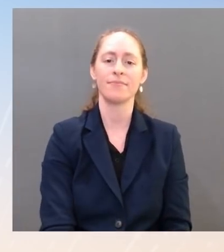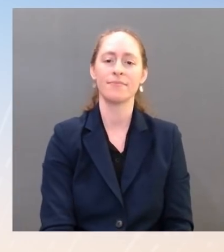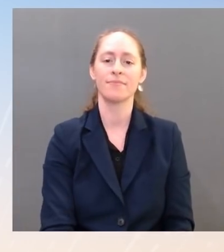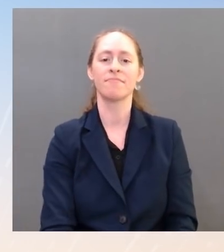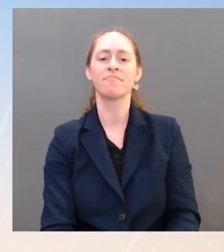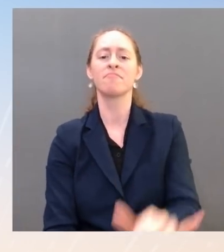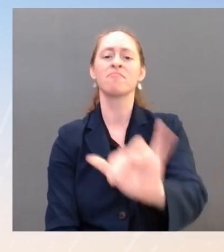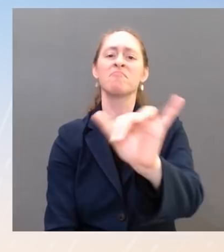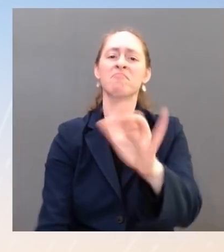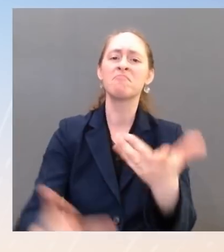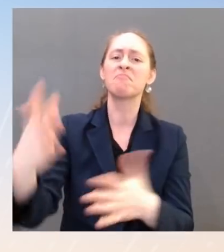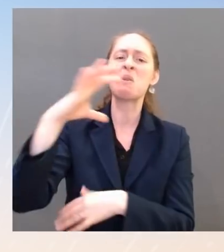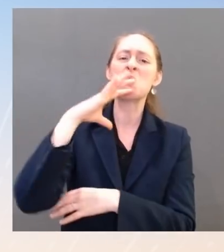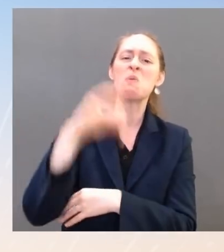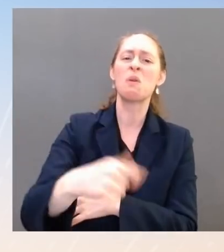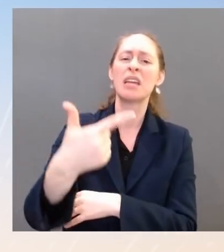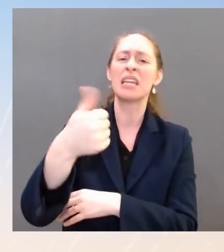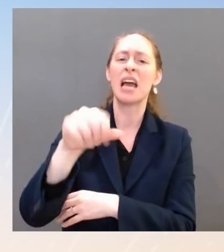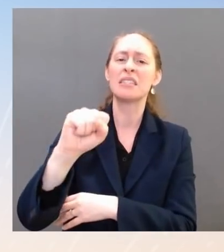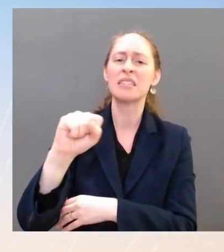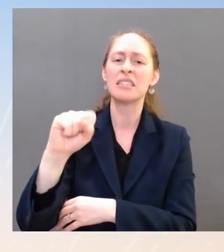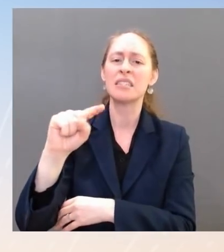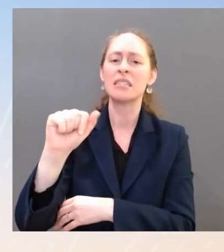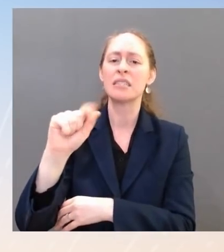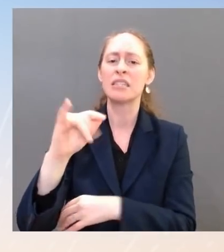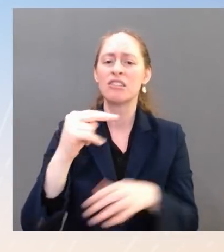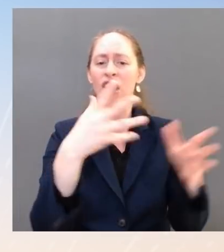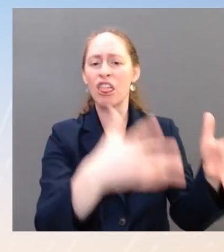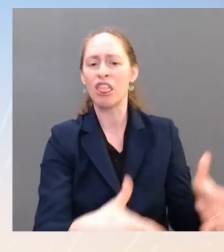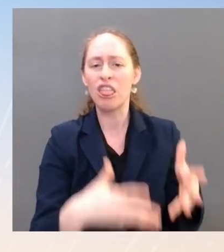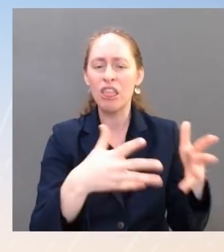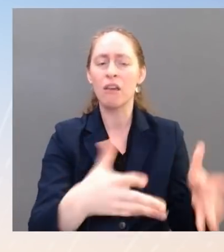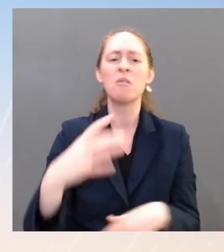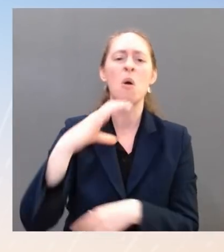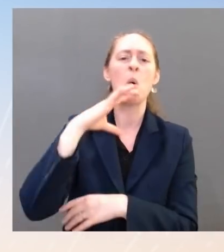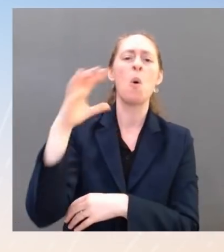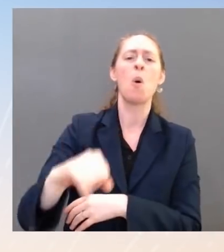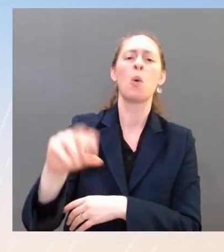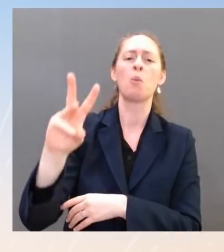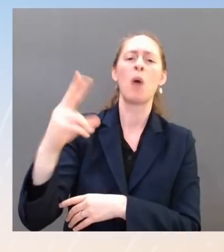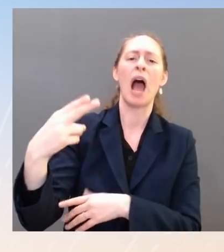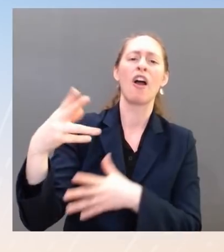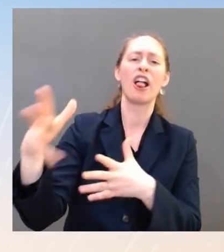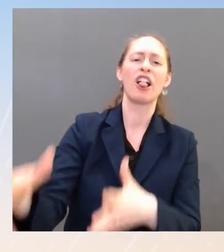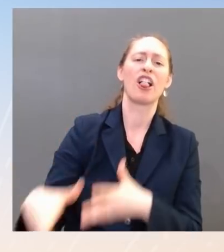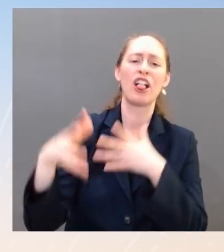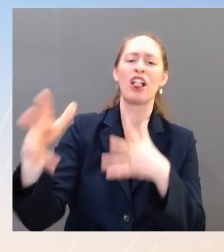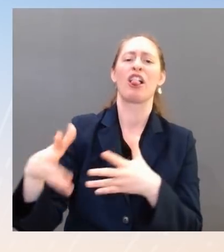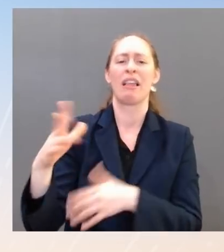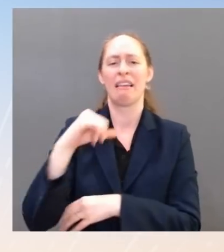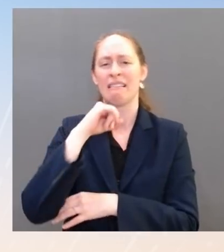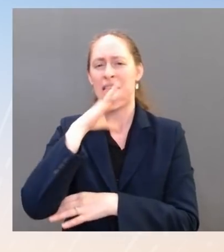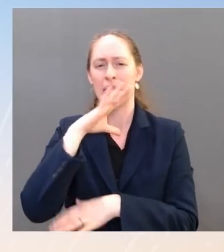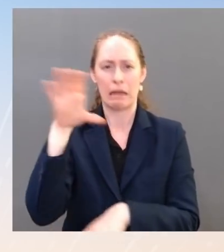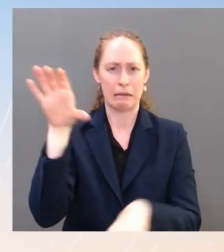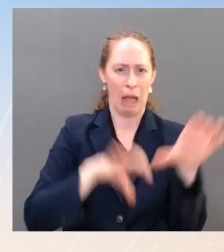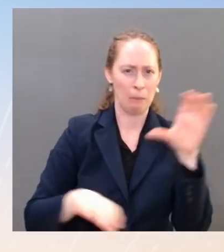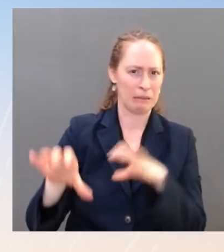that could be turned around for economic development opportunities. And yes, over $1 billion we hope to allocate just this year alone